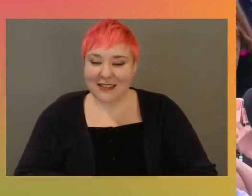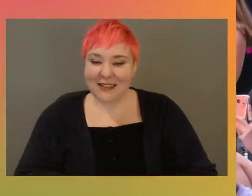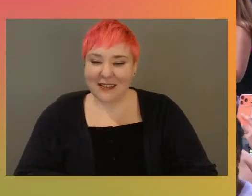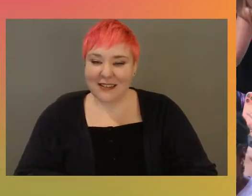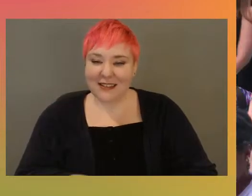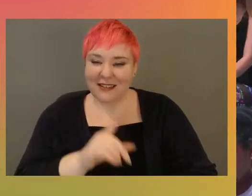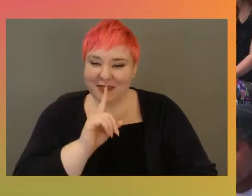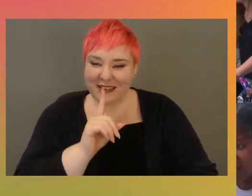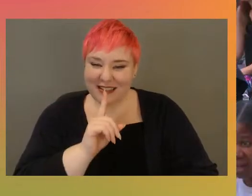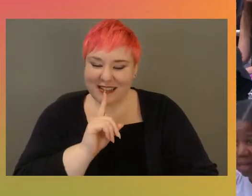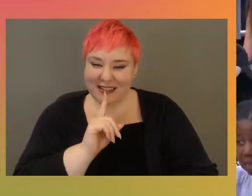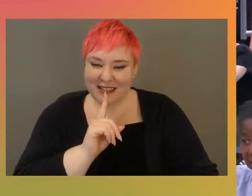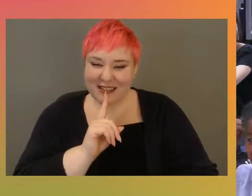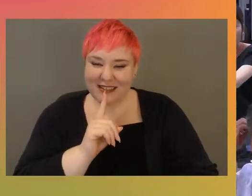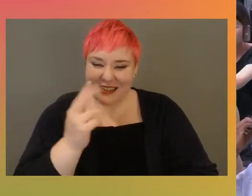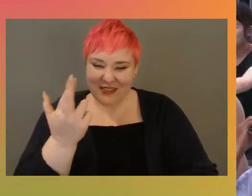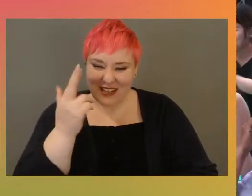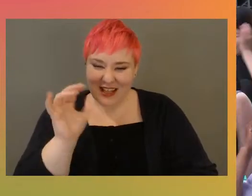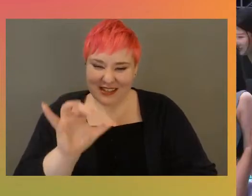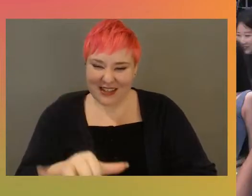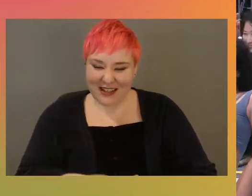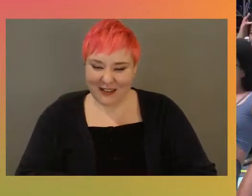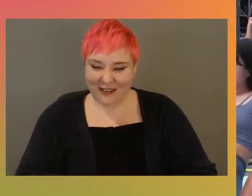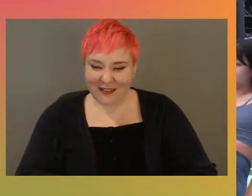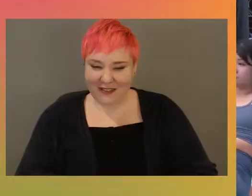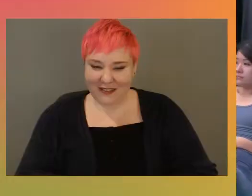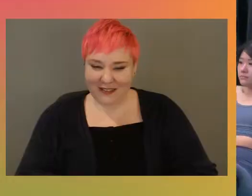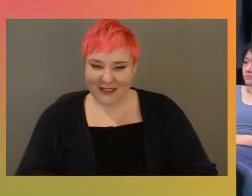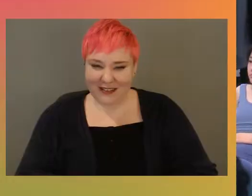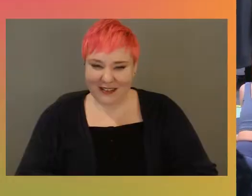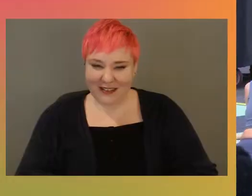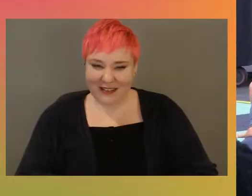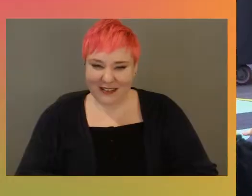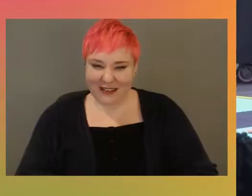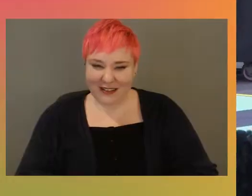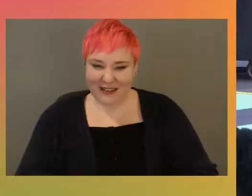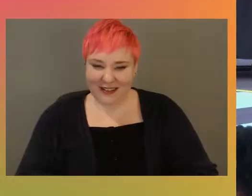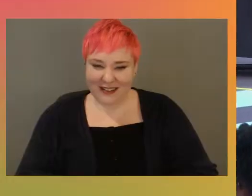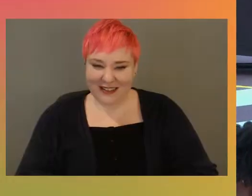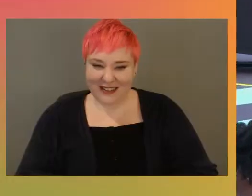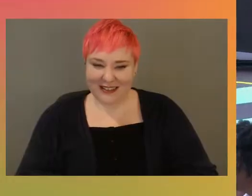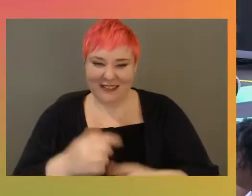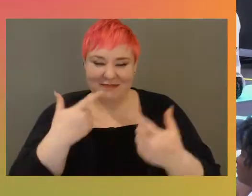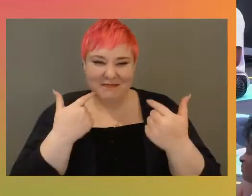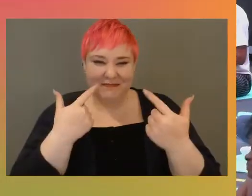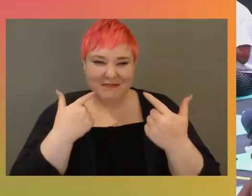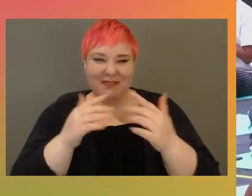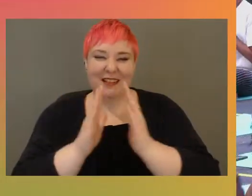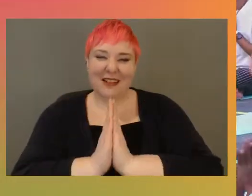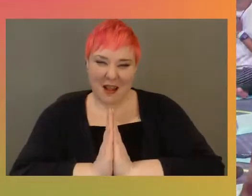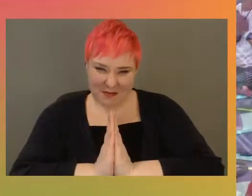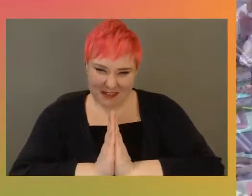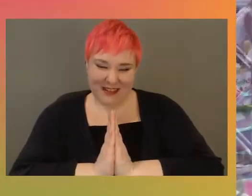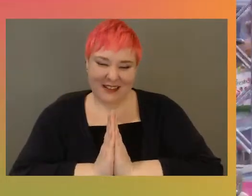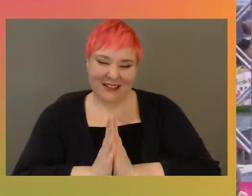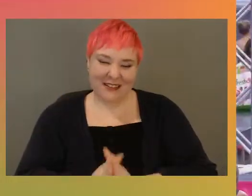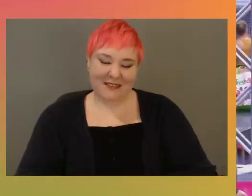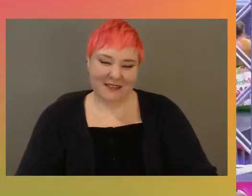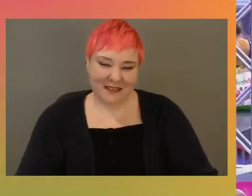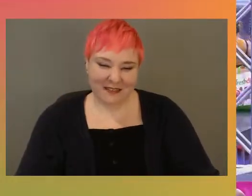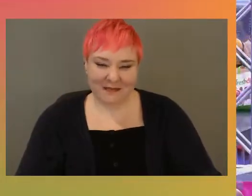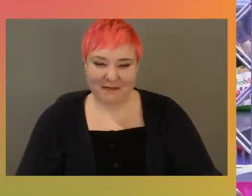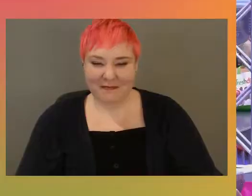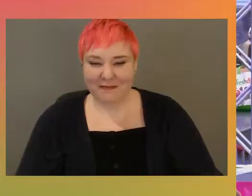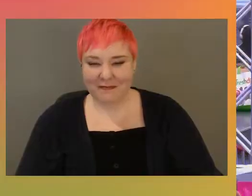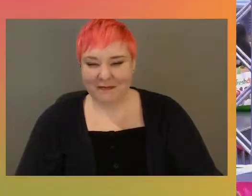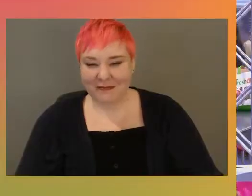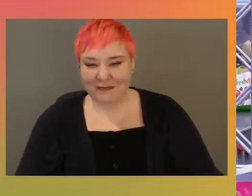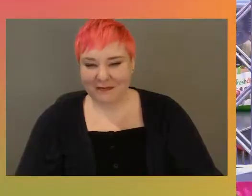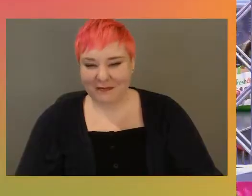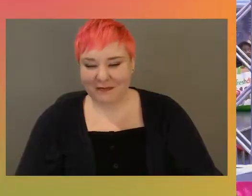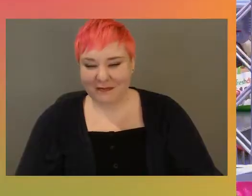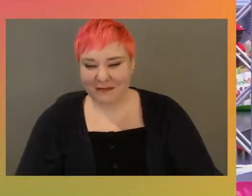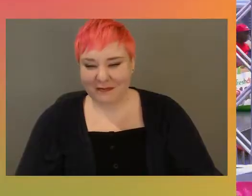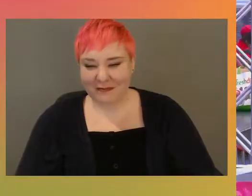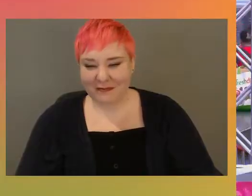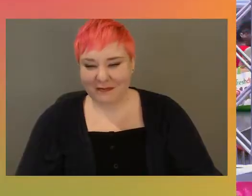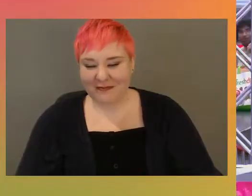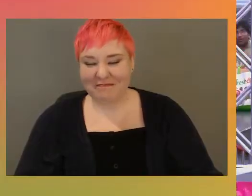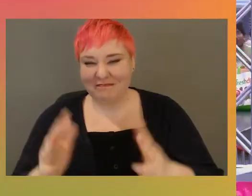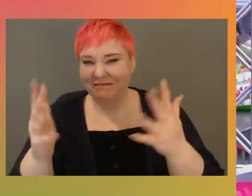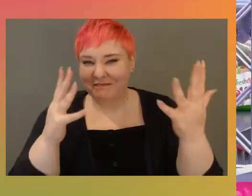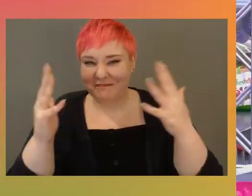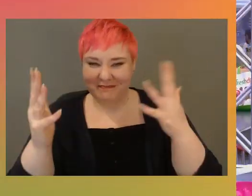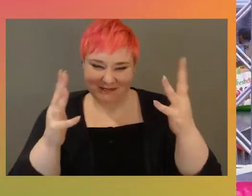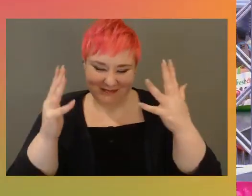CAN WE REALIZE THAT?